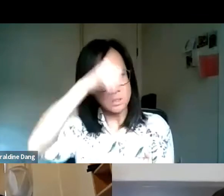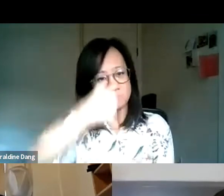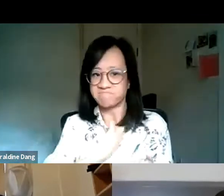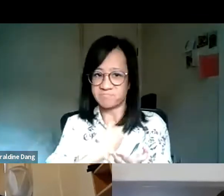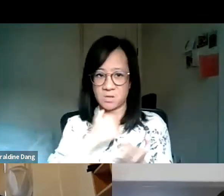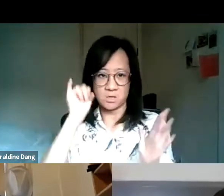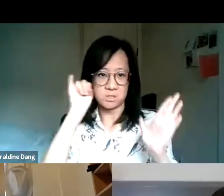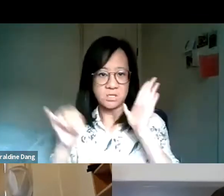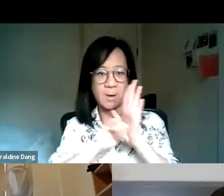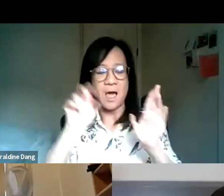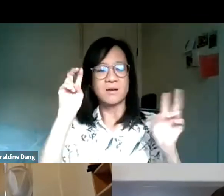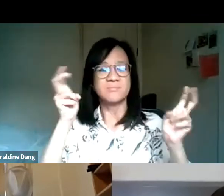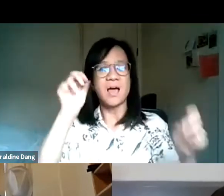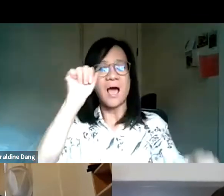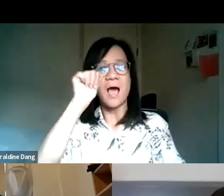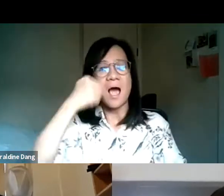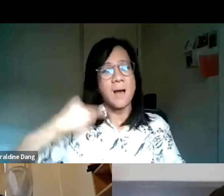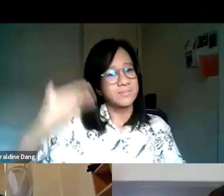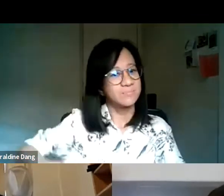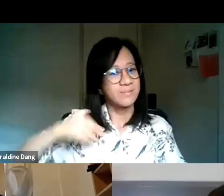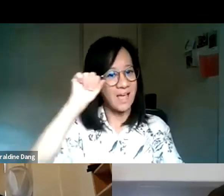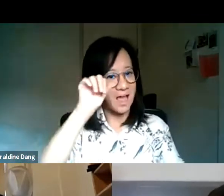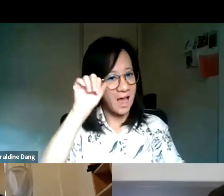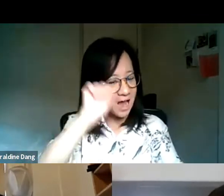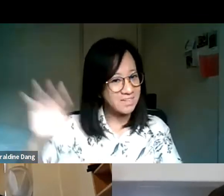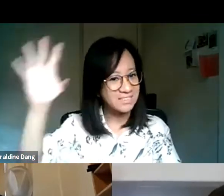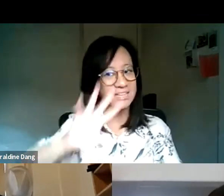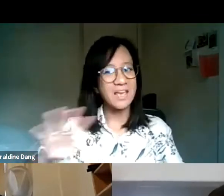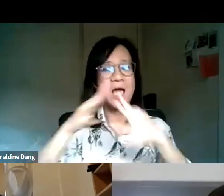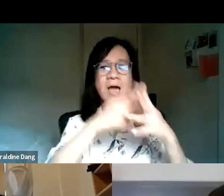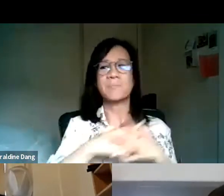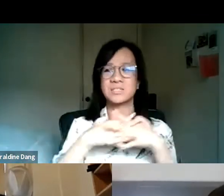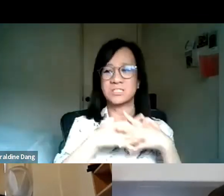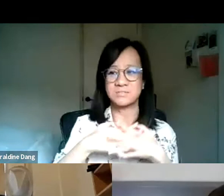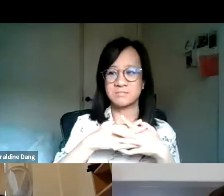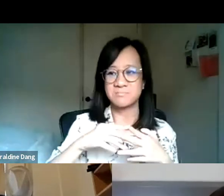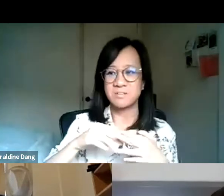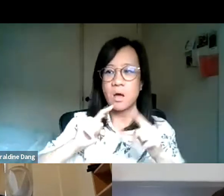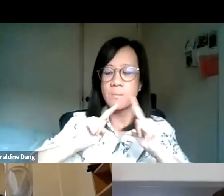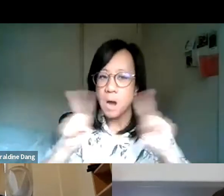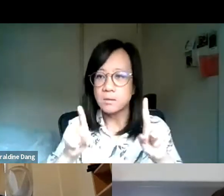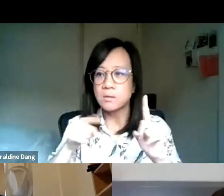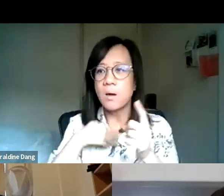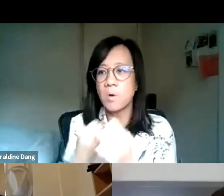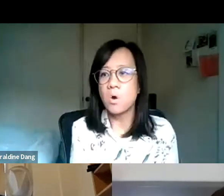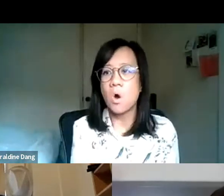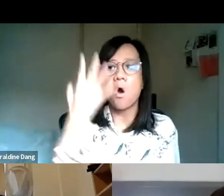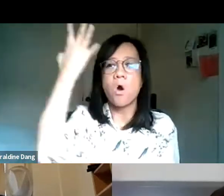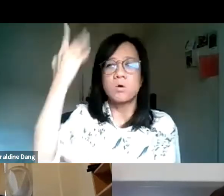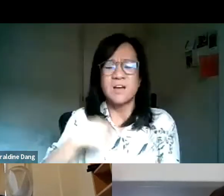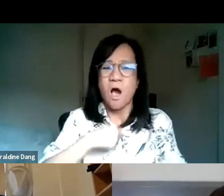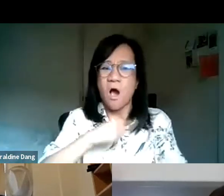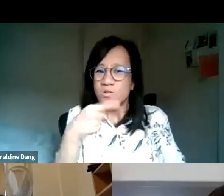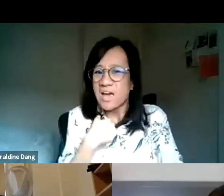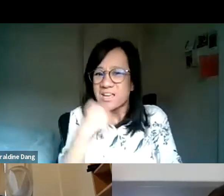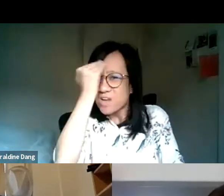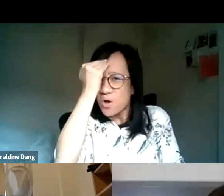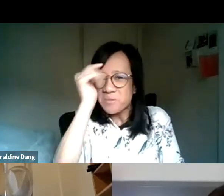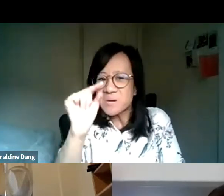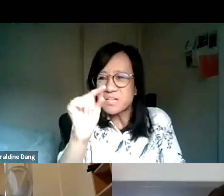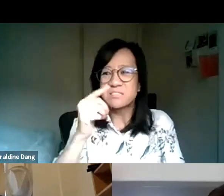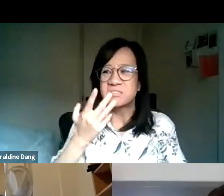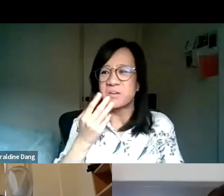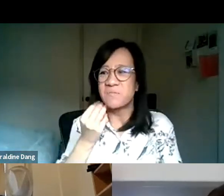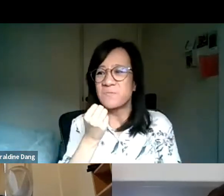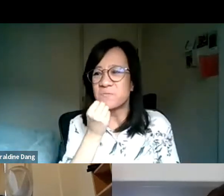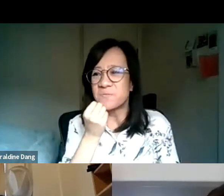and then I started really trying to understand my own identity as an Asian American, and